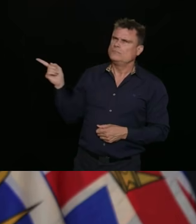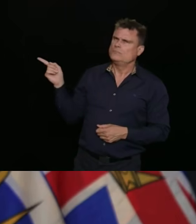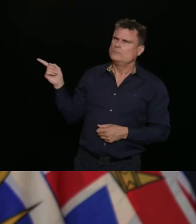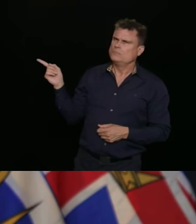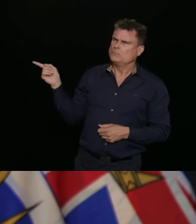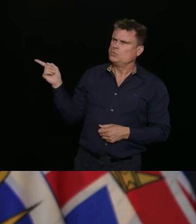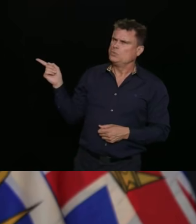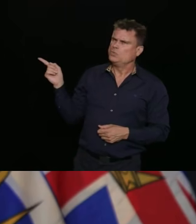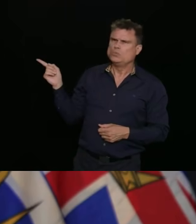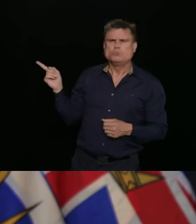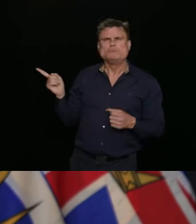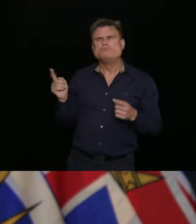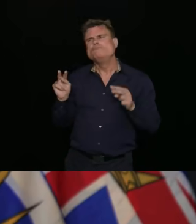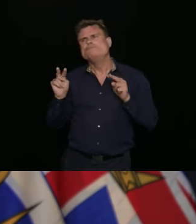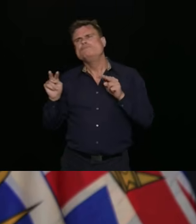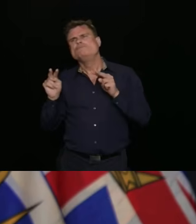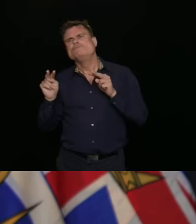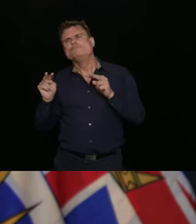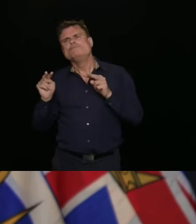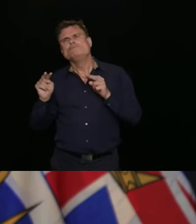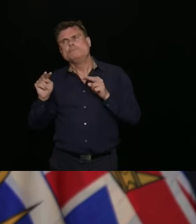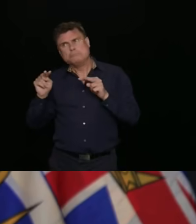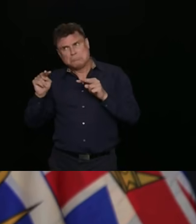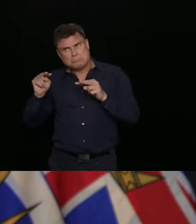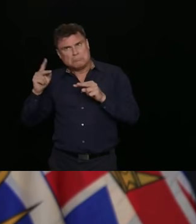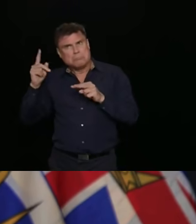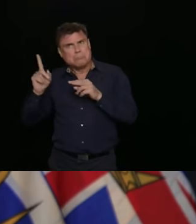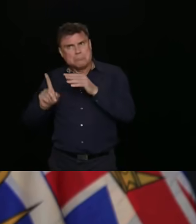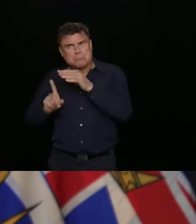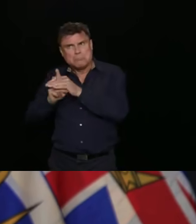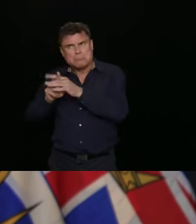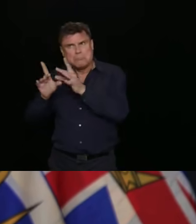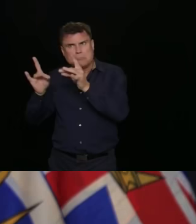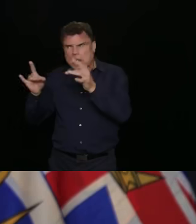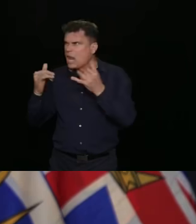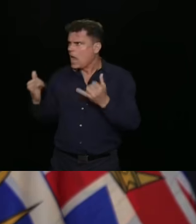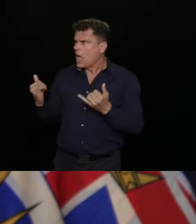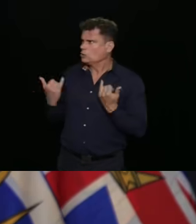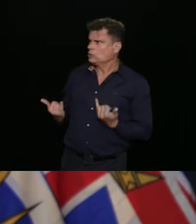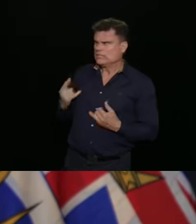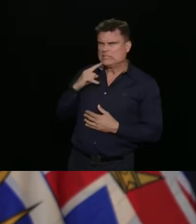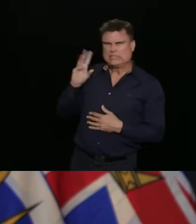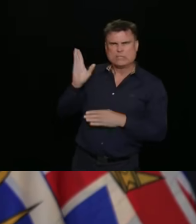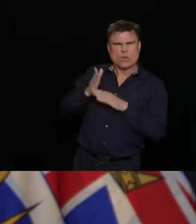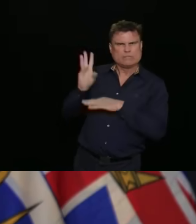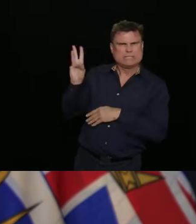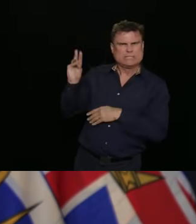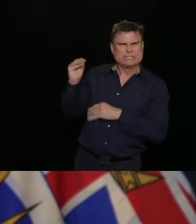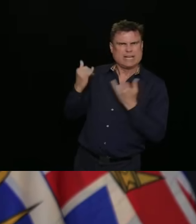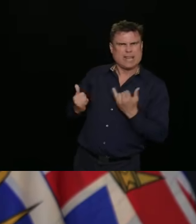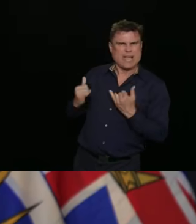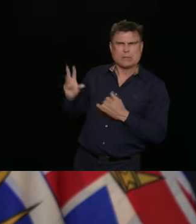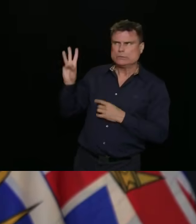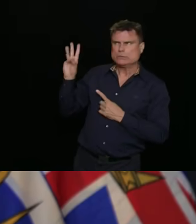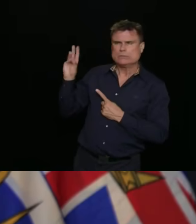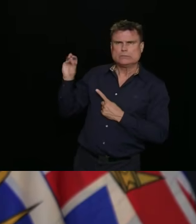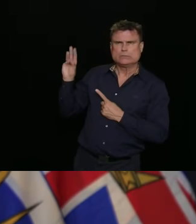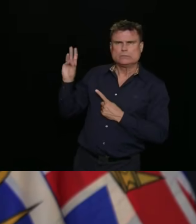tweeted that a well-known Victoria grocery chain had suddenly gotten rid of all crowd control and social